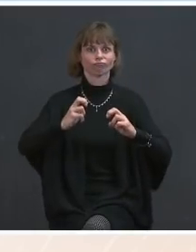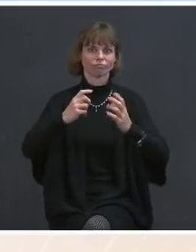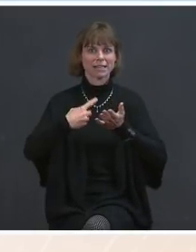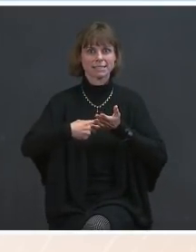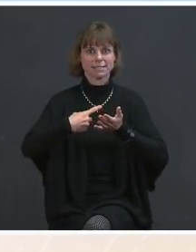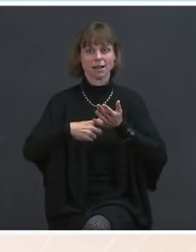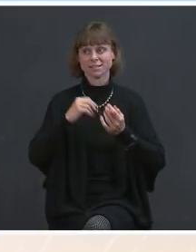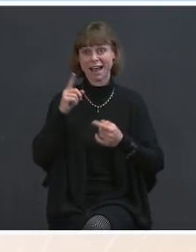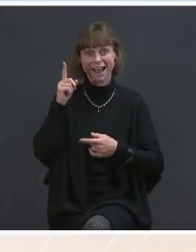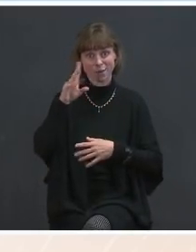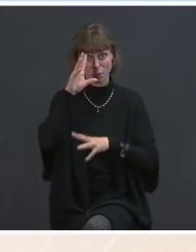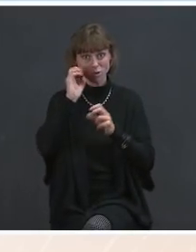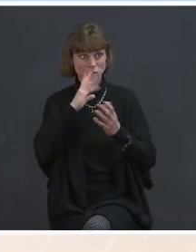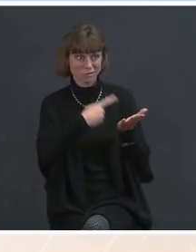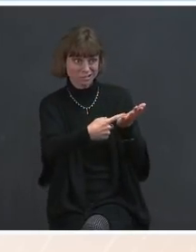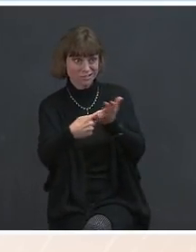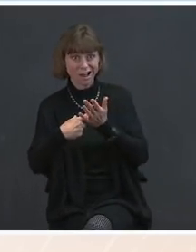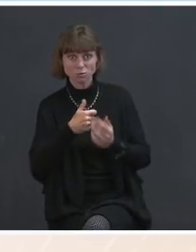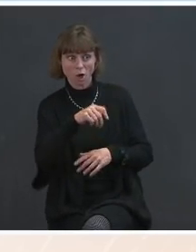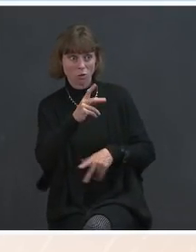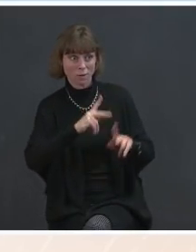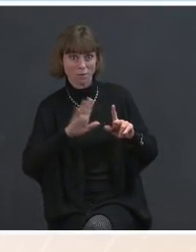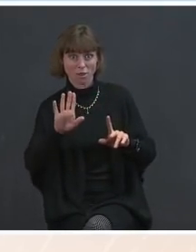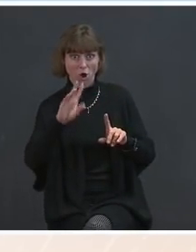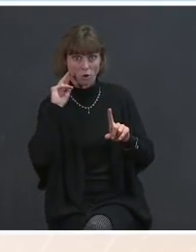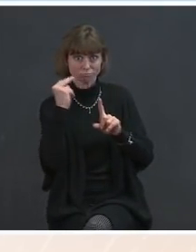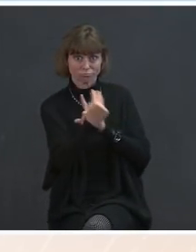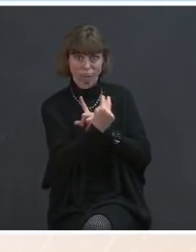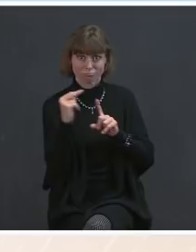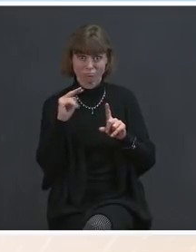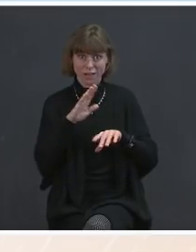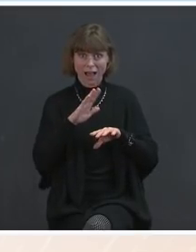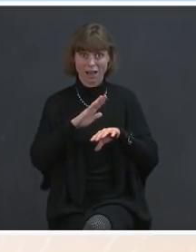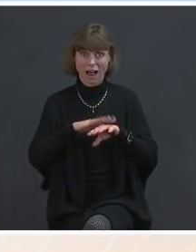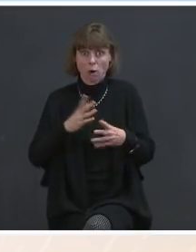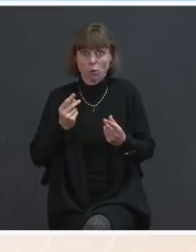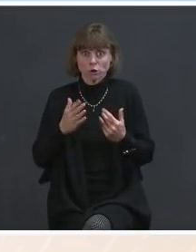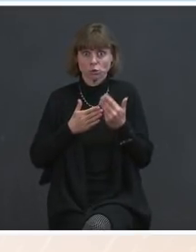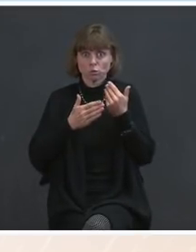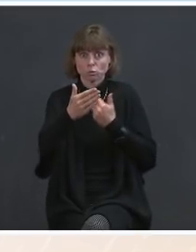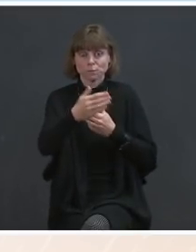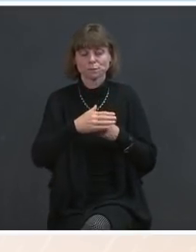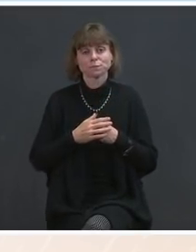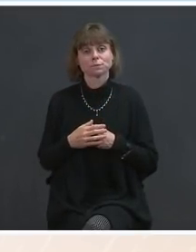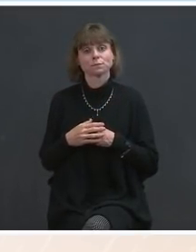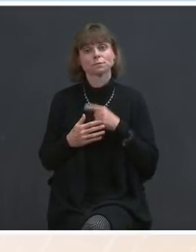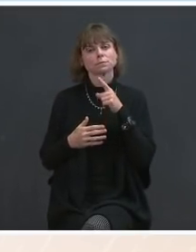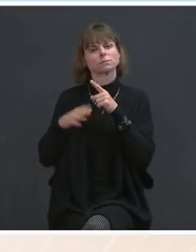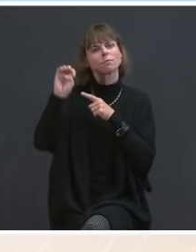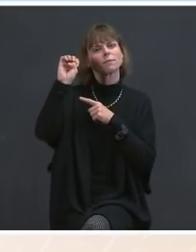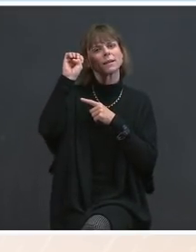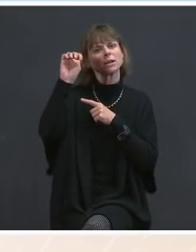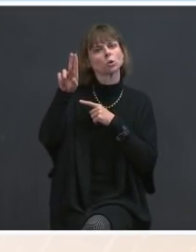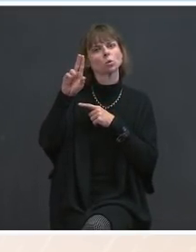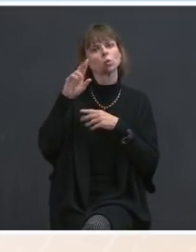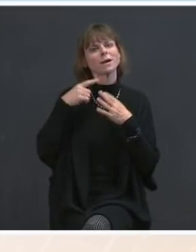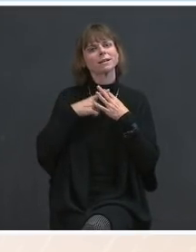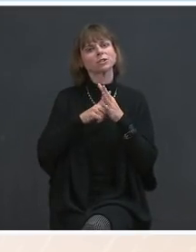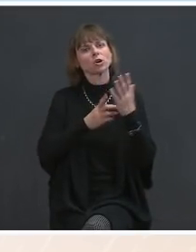what their views are of how to address this moving forward. The Press: And then, also, the EU is starting legal action against the United Kingdom for not honoring